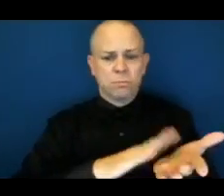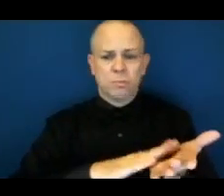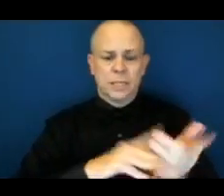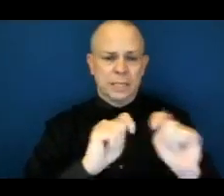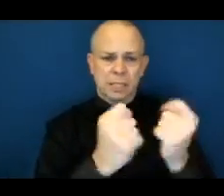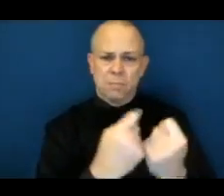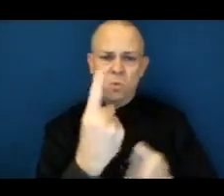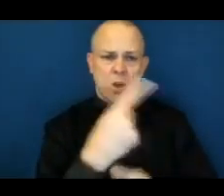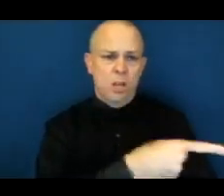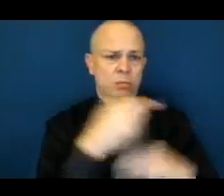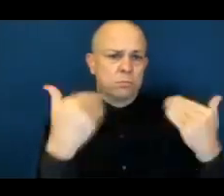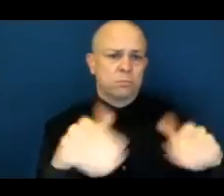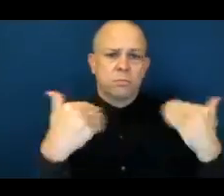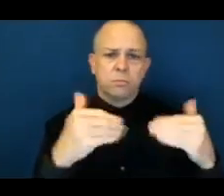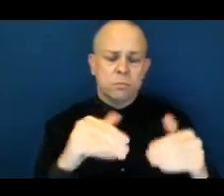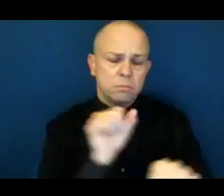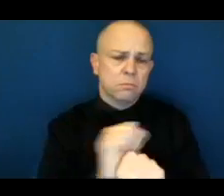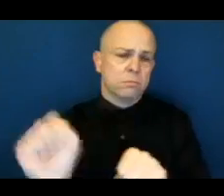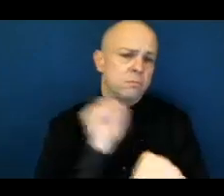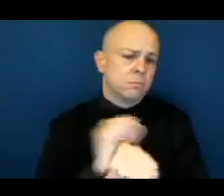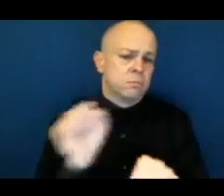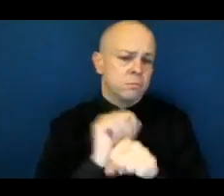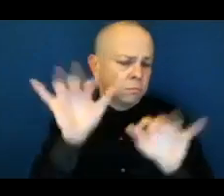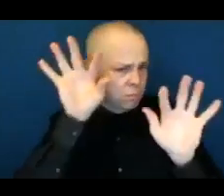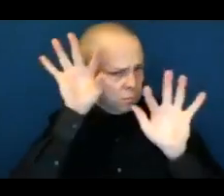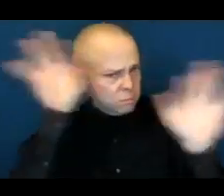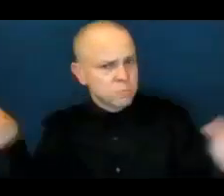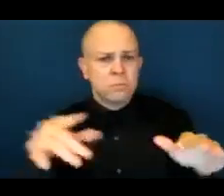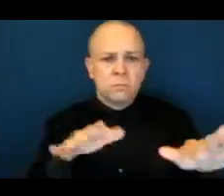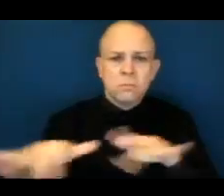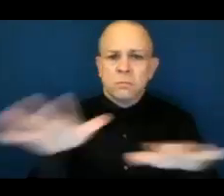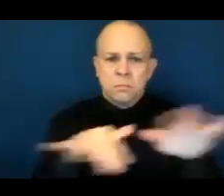great handoffs that they've given us uh here today setting us up for success